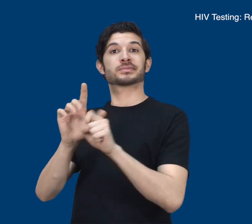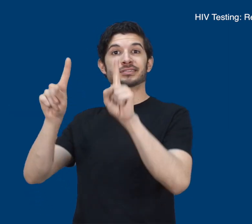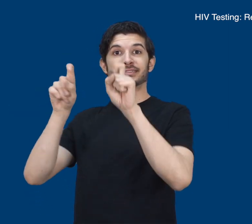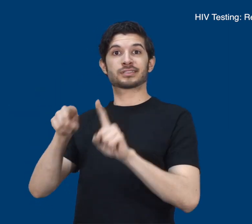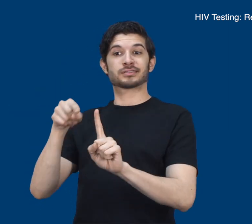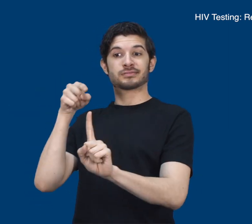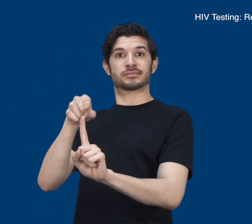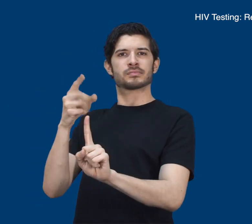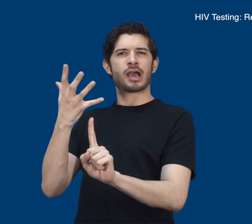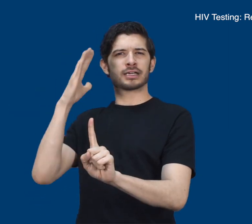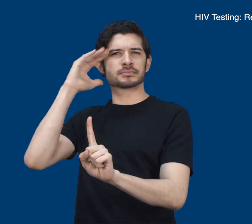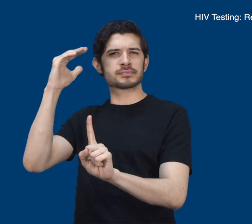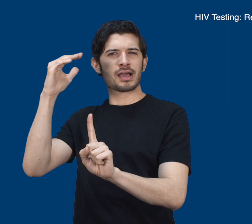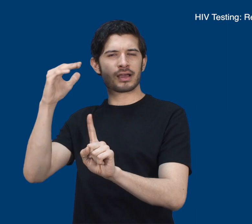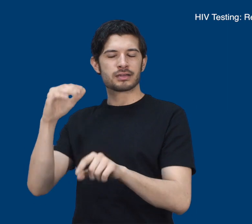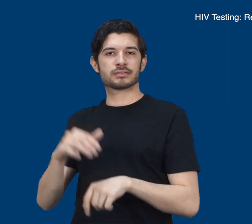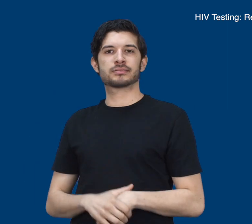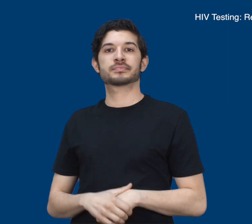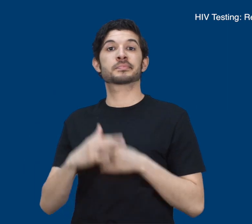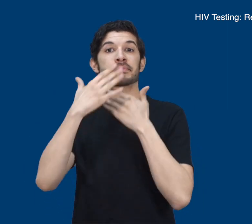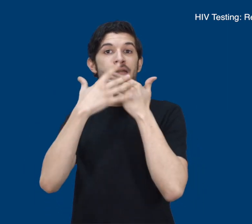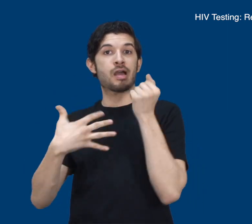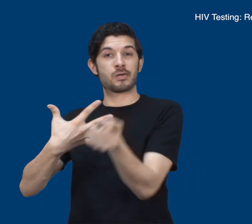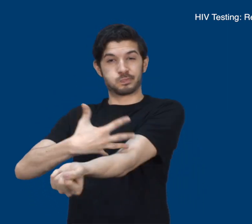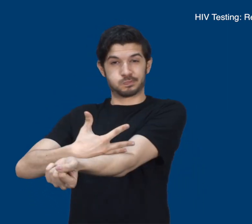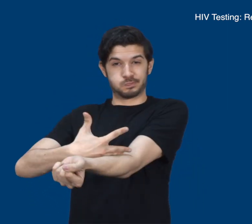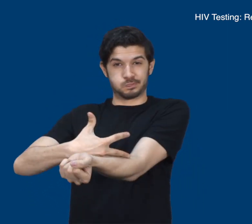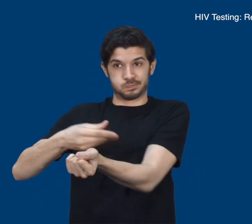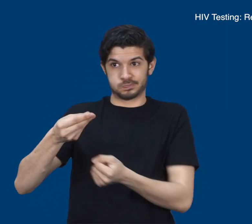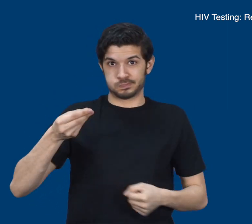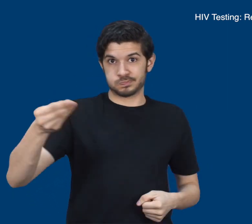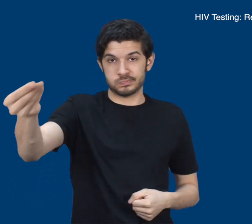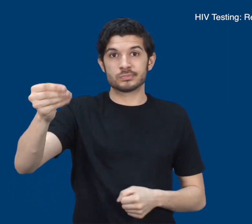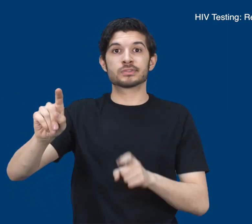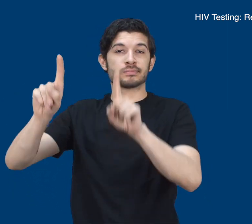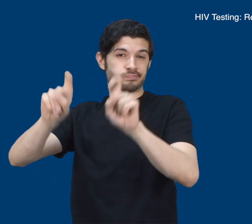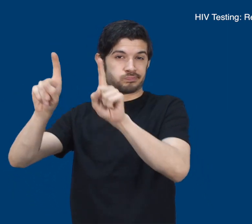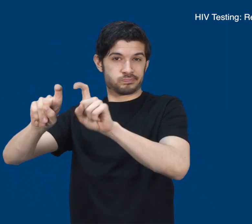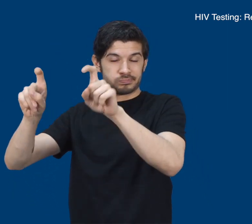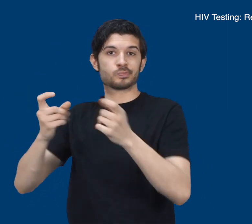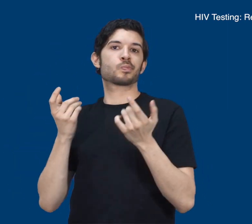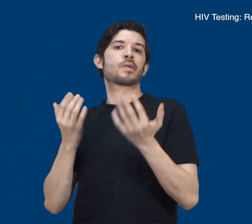During a confirmatory test, you will get your blood drawn from your arm and the sample will be sent to the lab for testing.